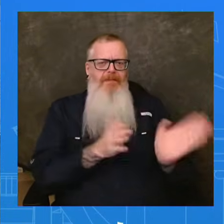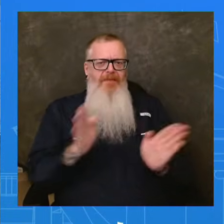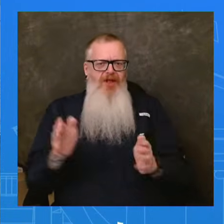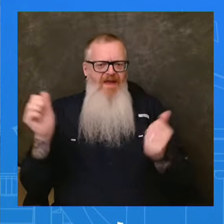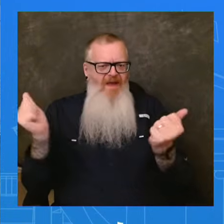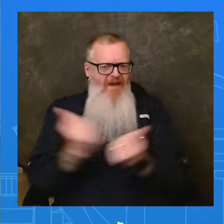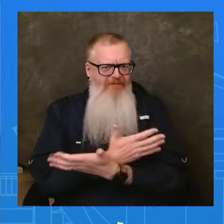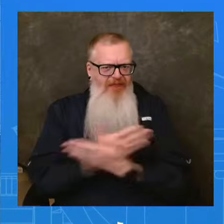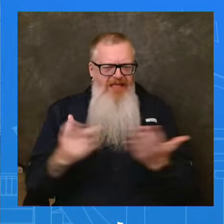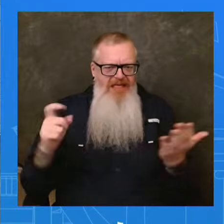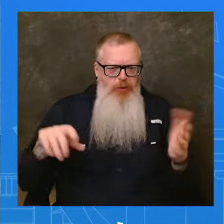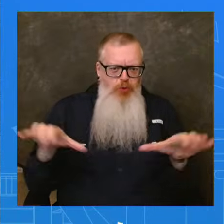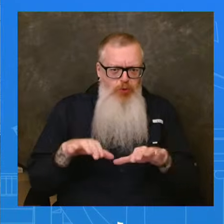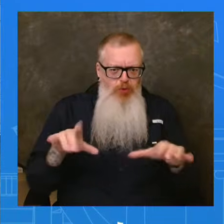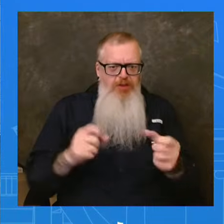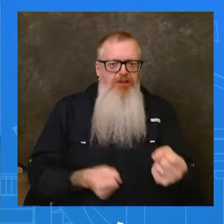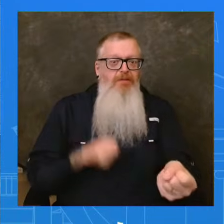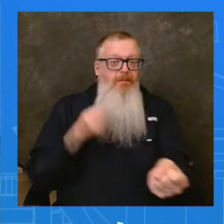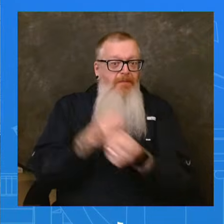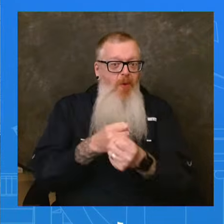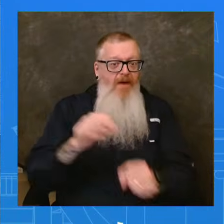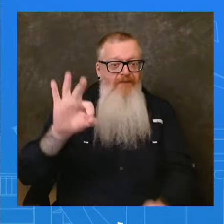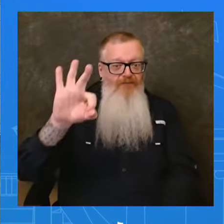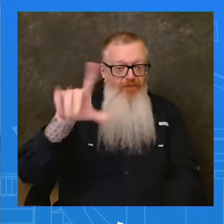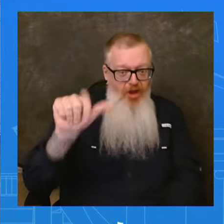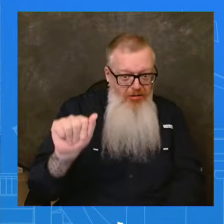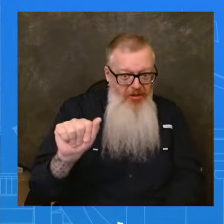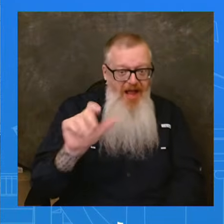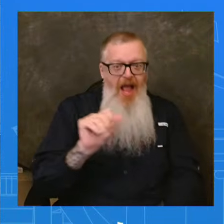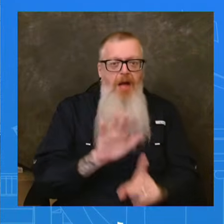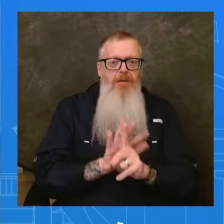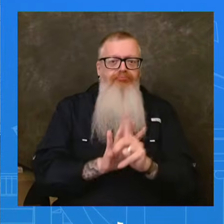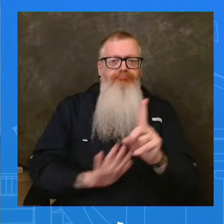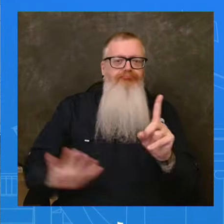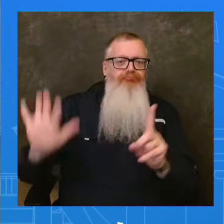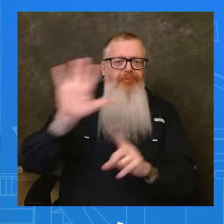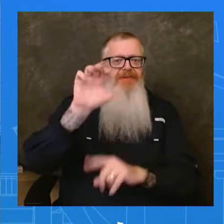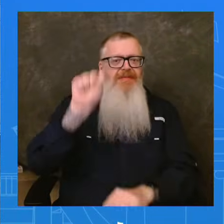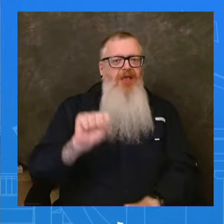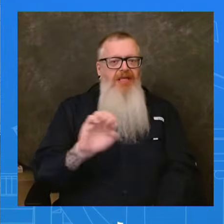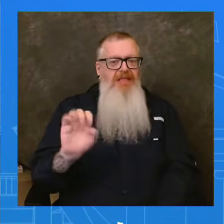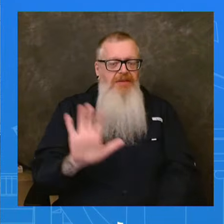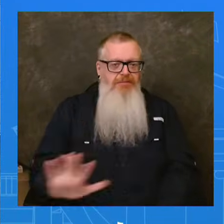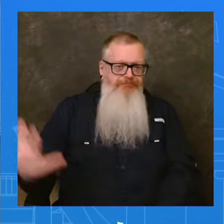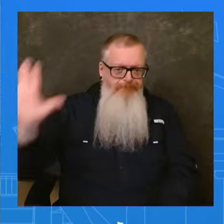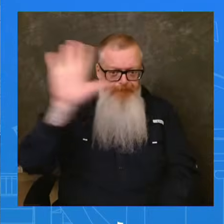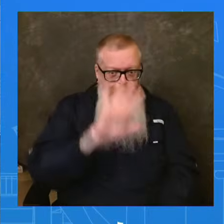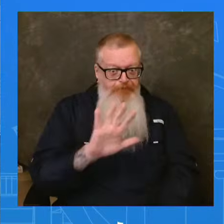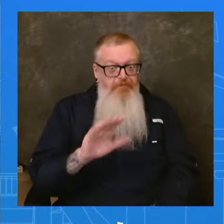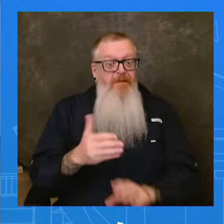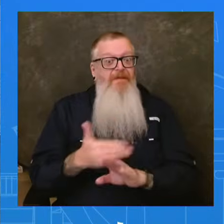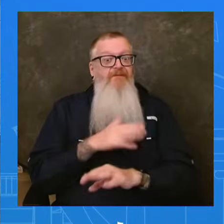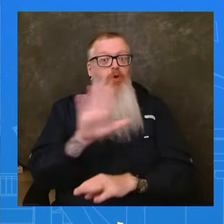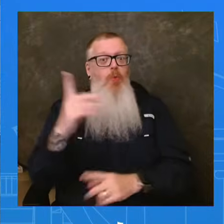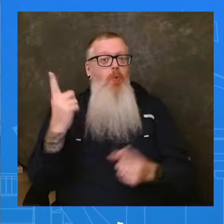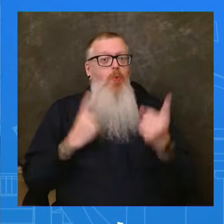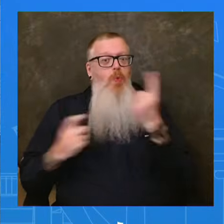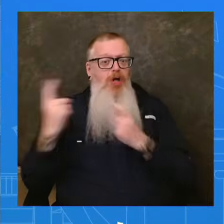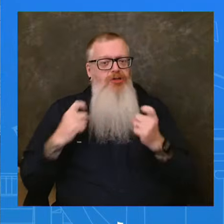as well as all of the other states. Before I take questions, I just want to emphasize, once again, because this is extremely important: